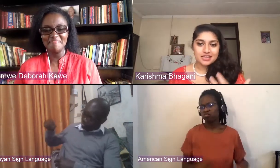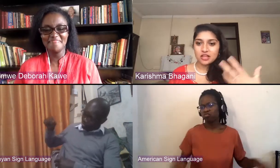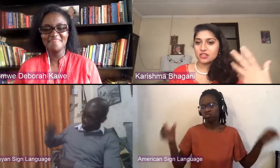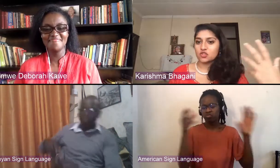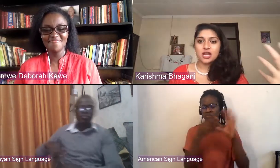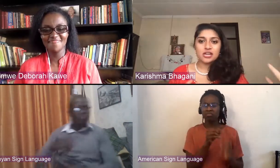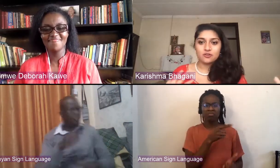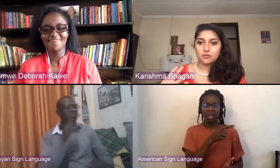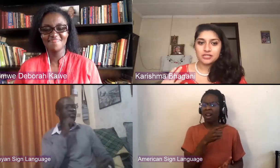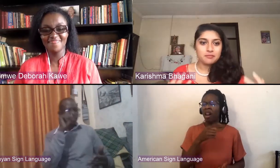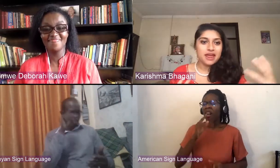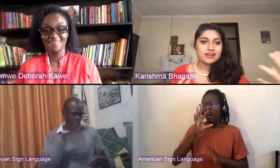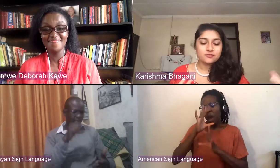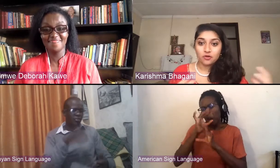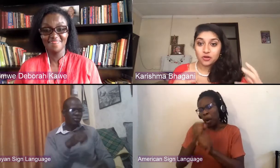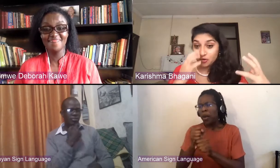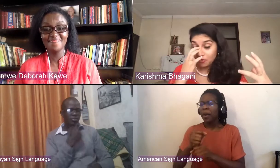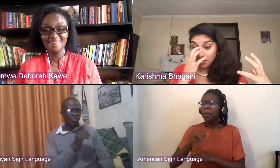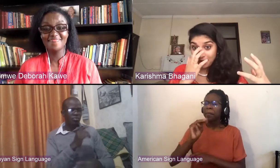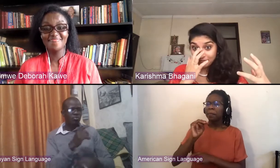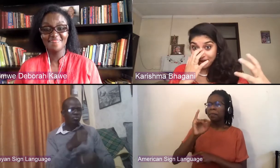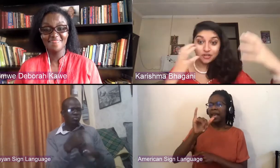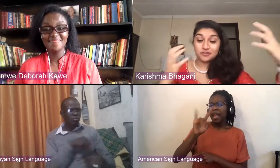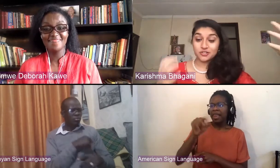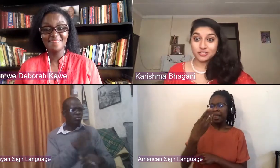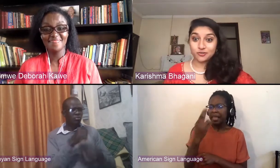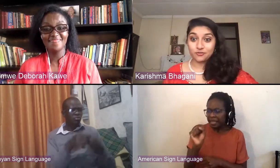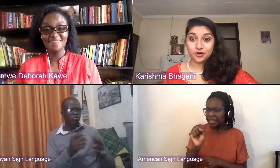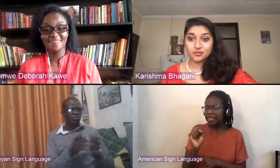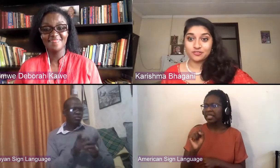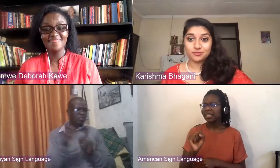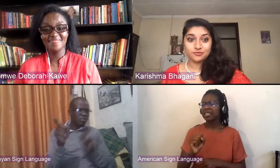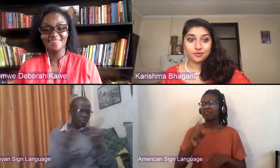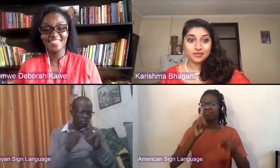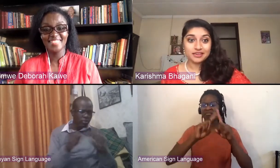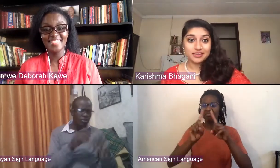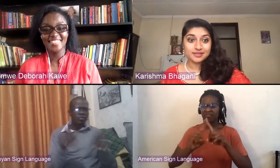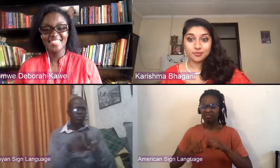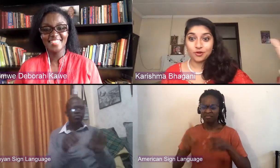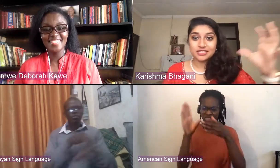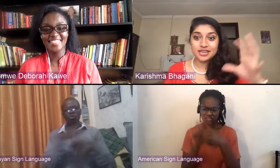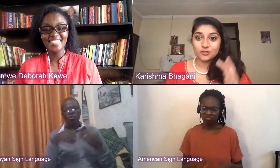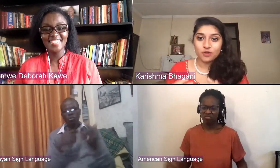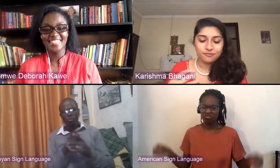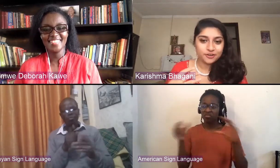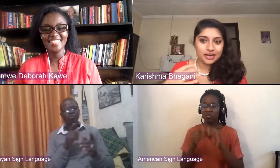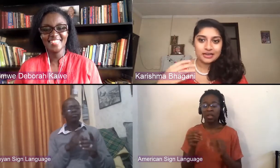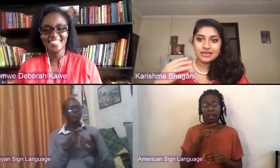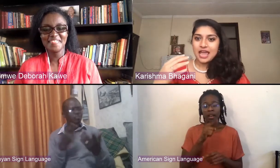and the journey of what it meant for, you know five generations ago for us to have moved from the Indian sub-continent to Africa